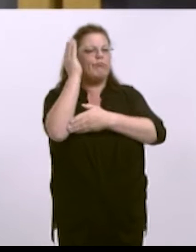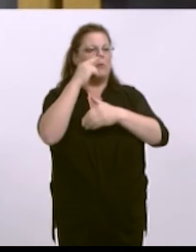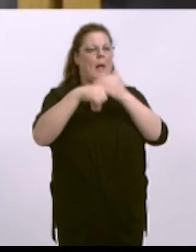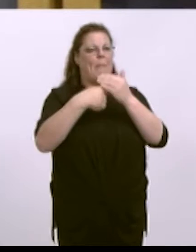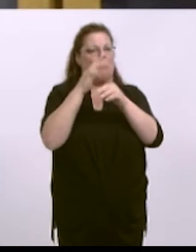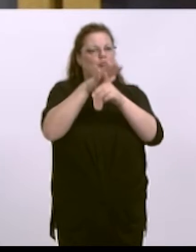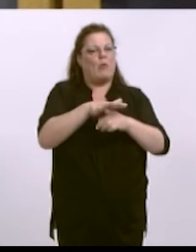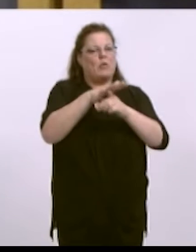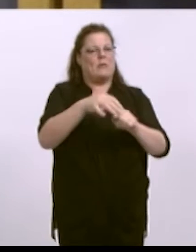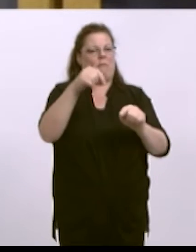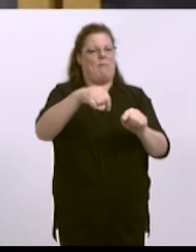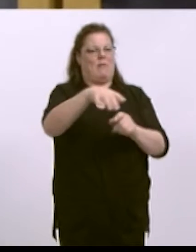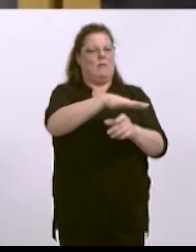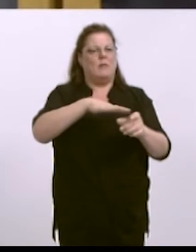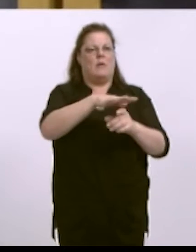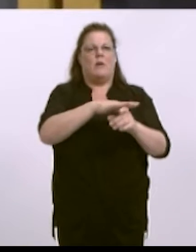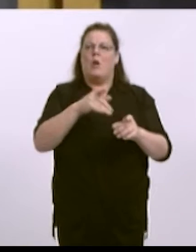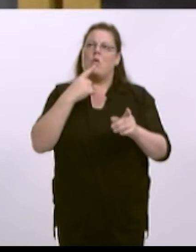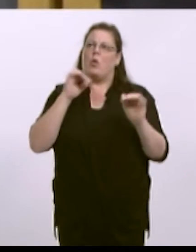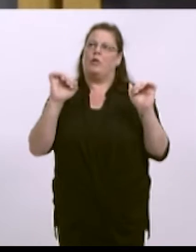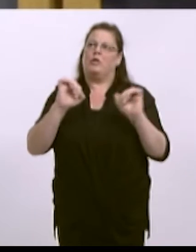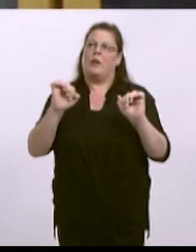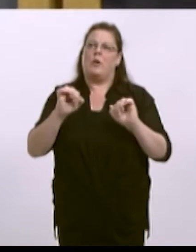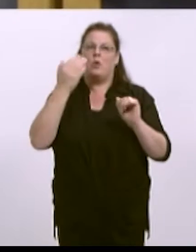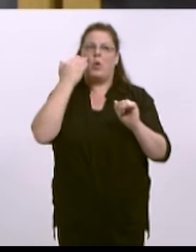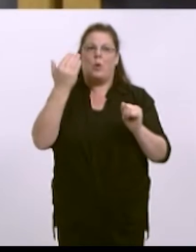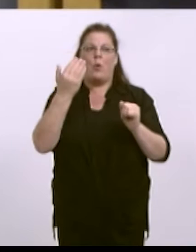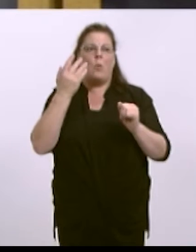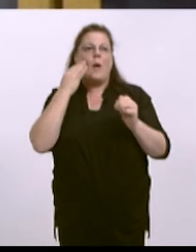you said that you werenít able even to estimate a start date for construction on the metro,